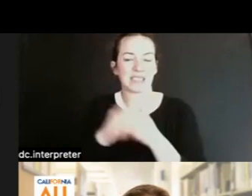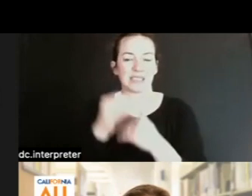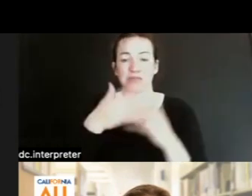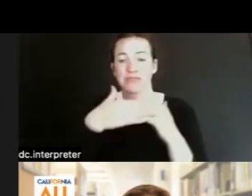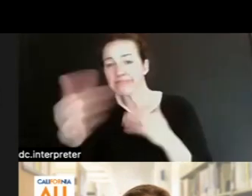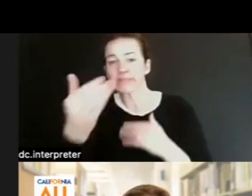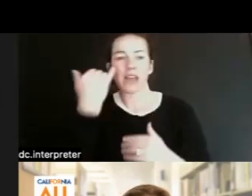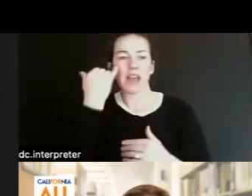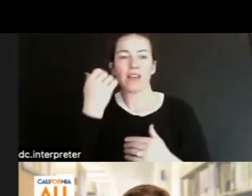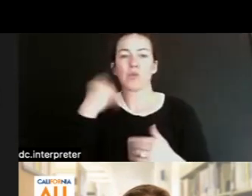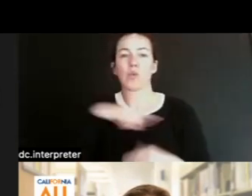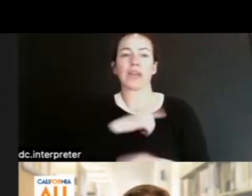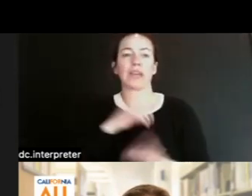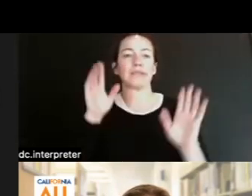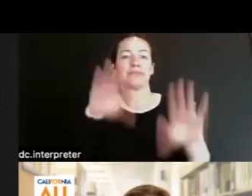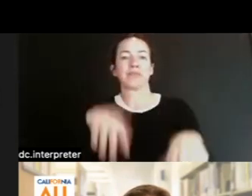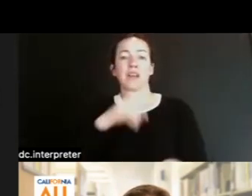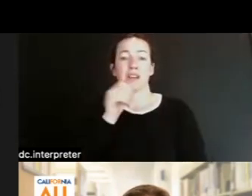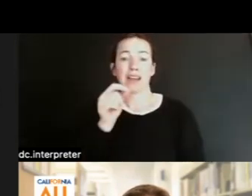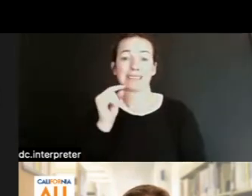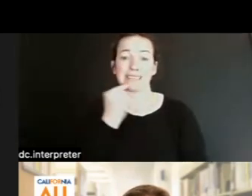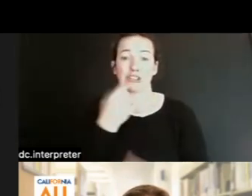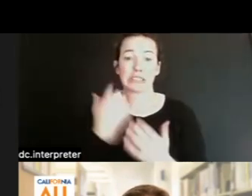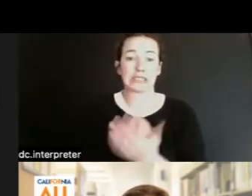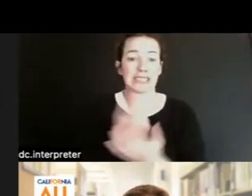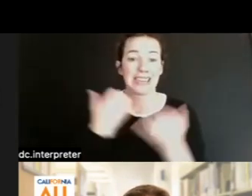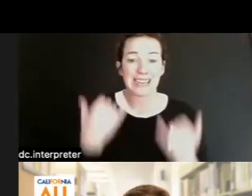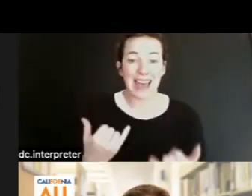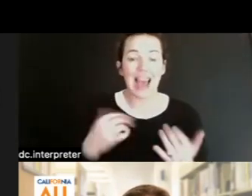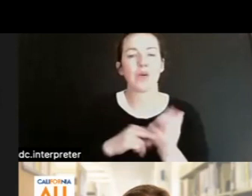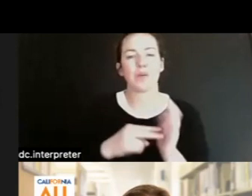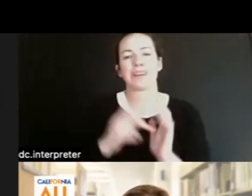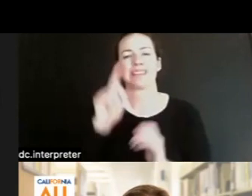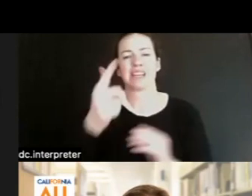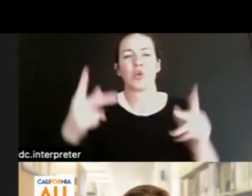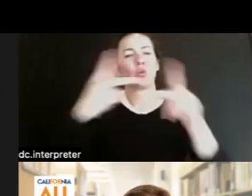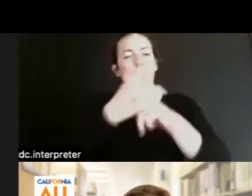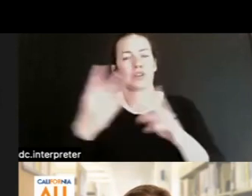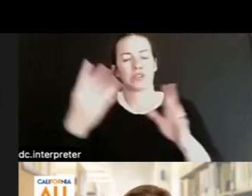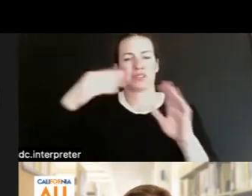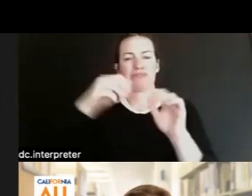action, right now, we knew that there was going to be more and more disparities. And